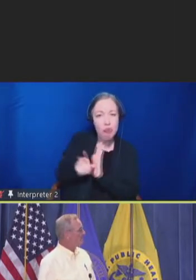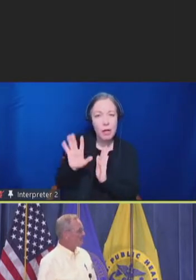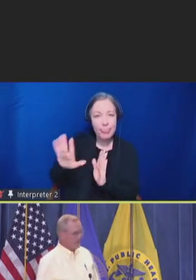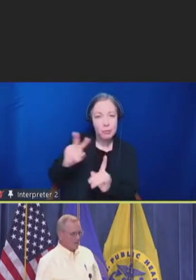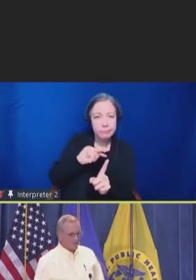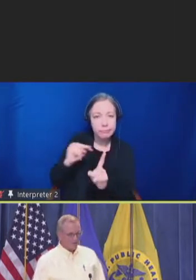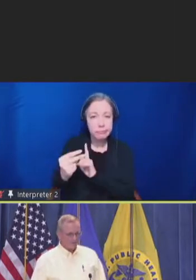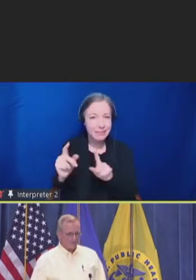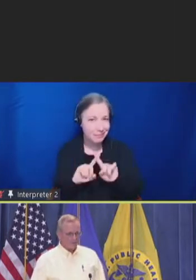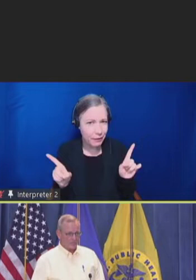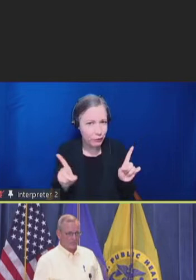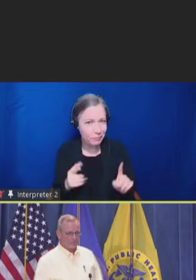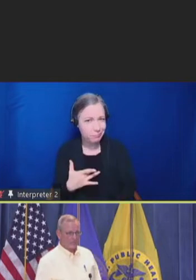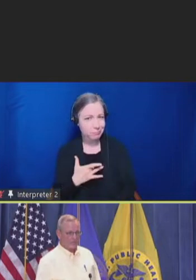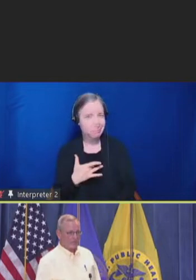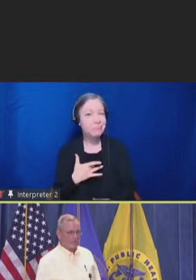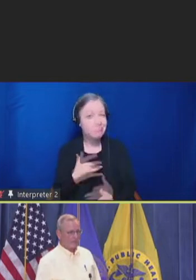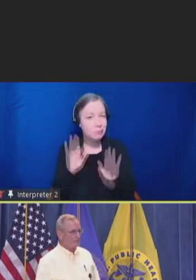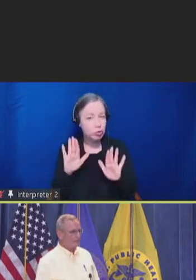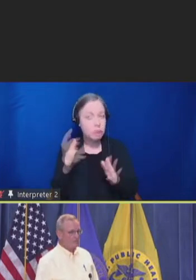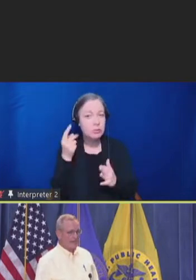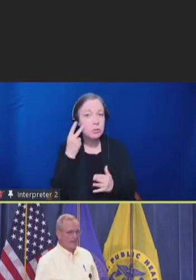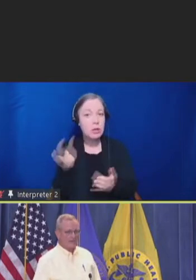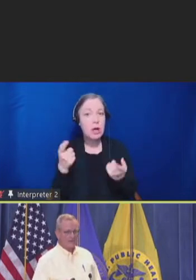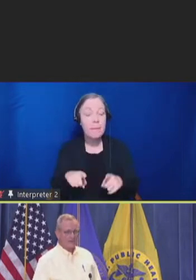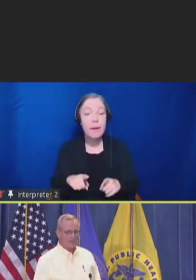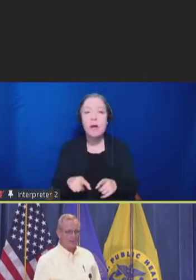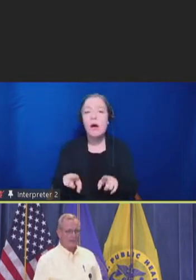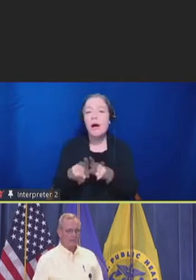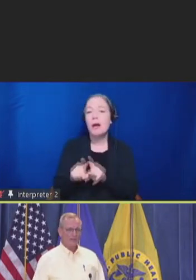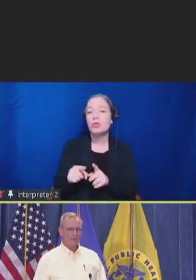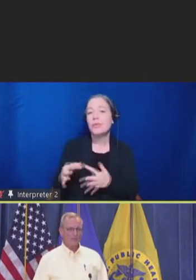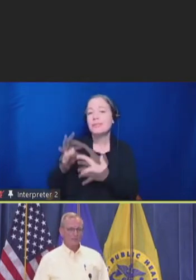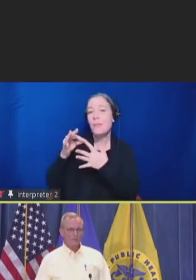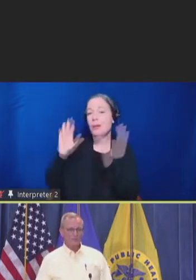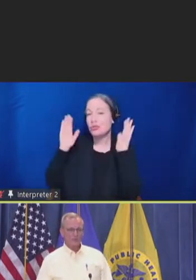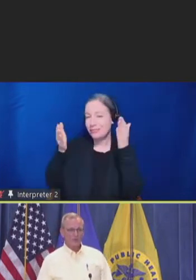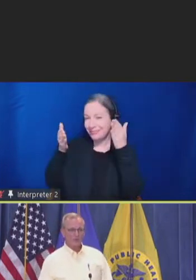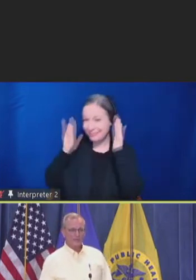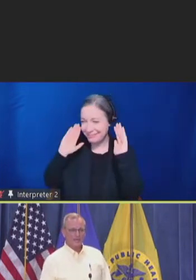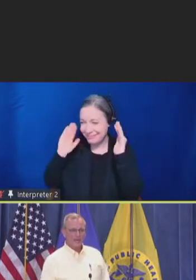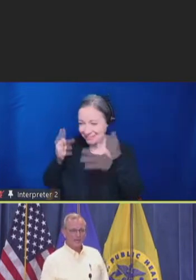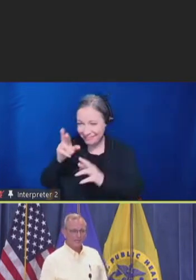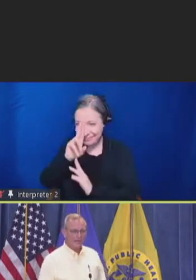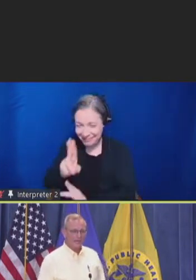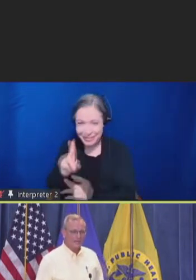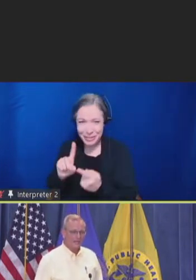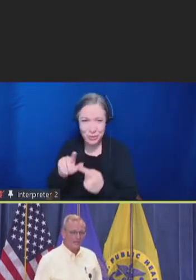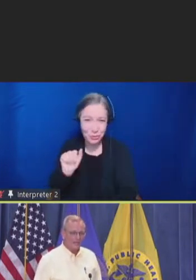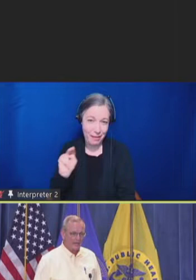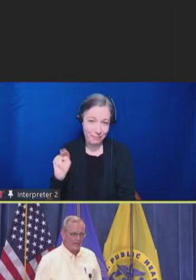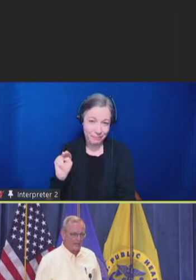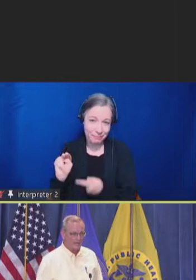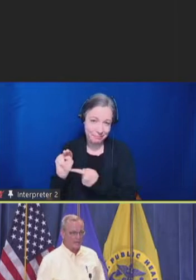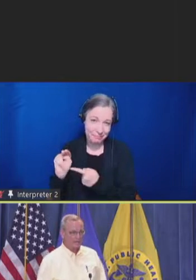I want to give special attention to Ann, who has kept us both on time and in line throughout